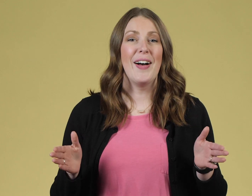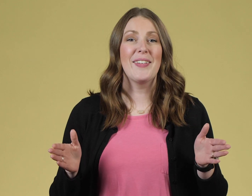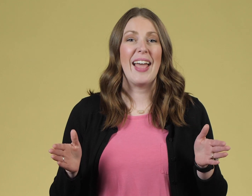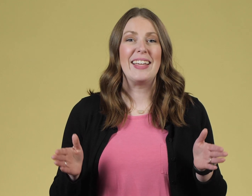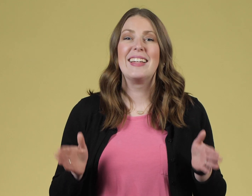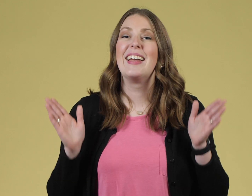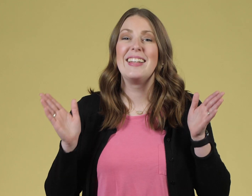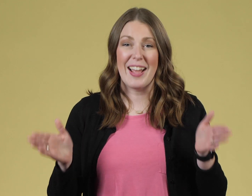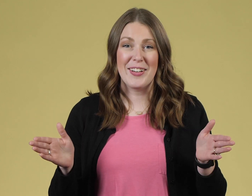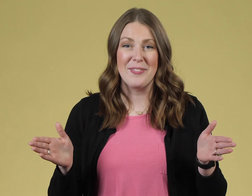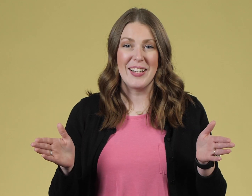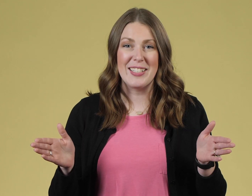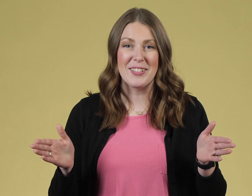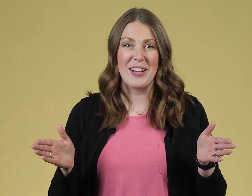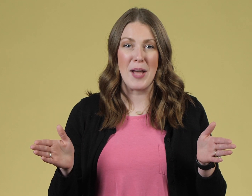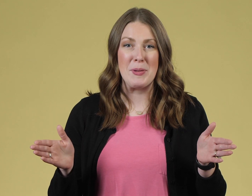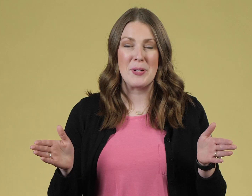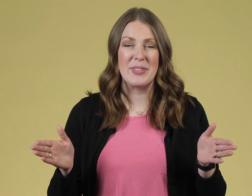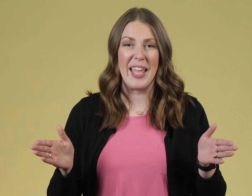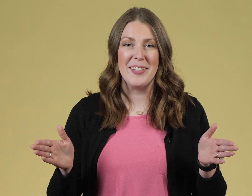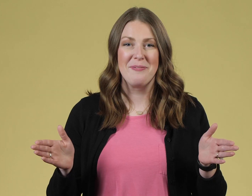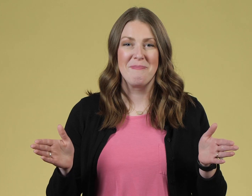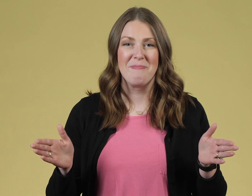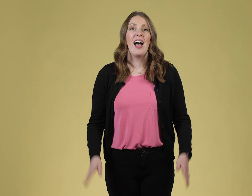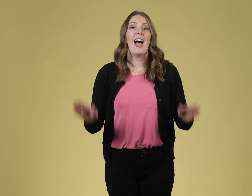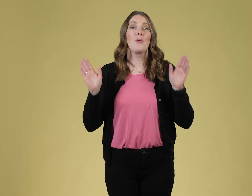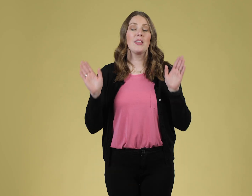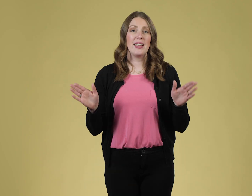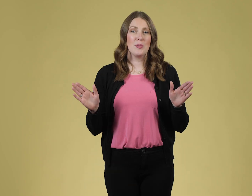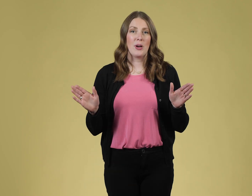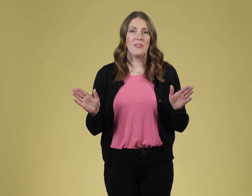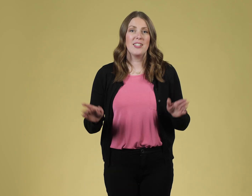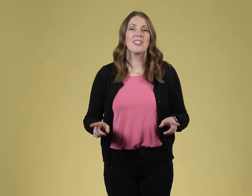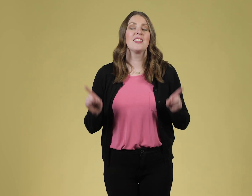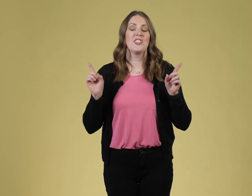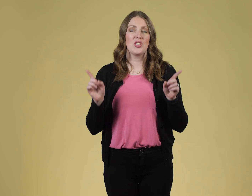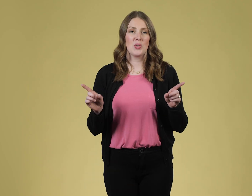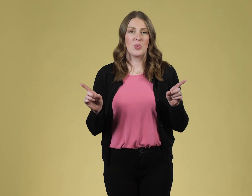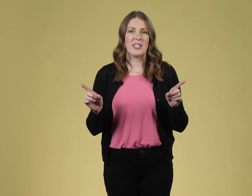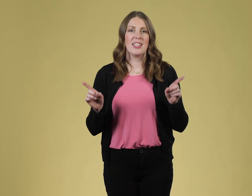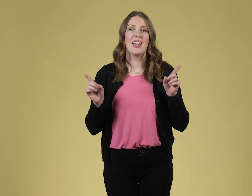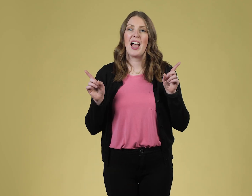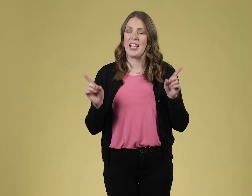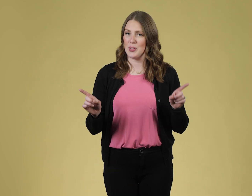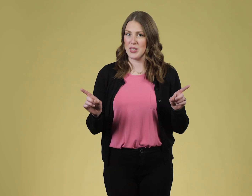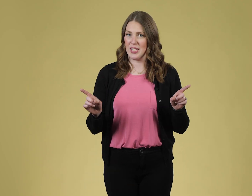Okay, now are you ready to learn happy birthday? I would like to preface this is the reason I do sign